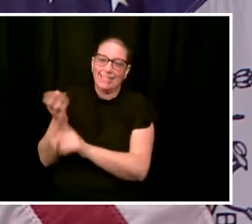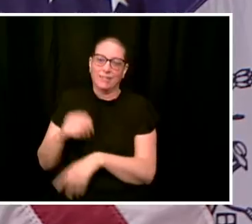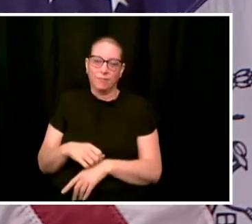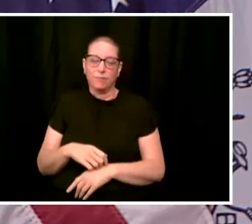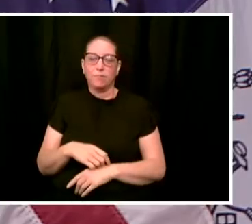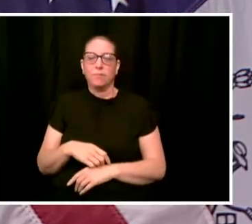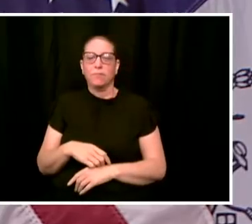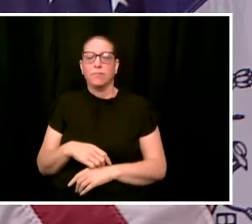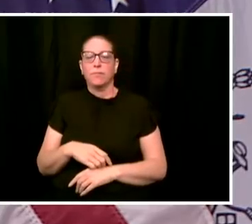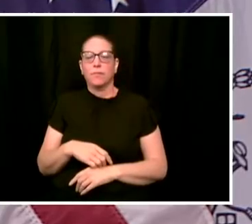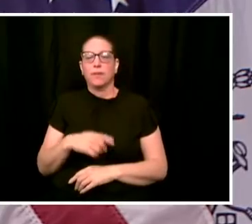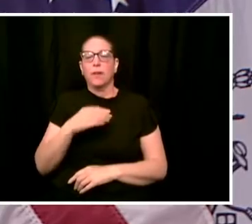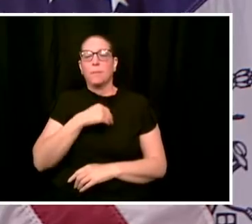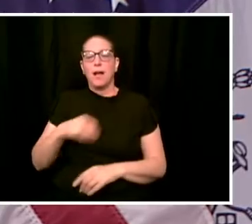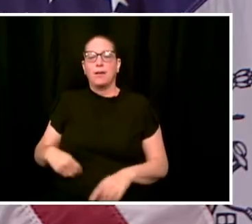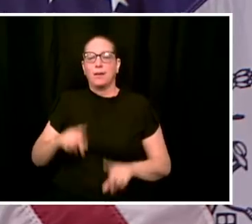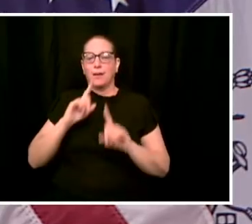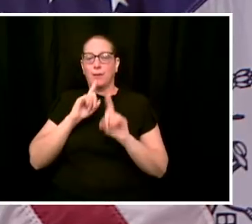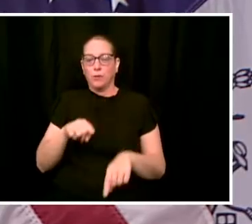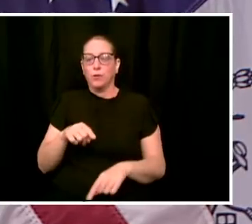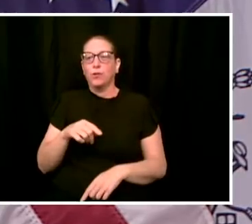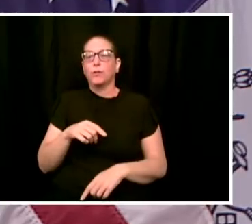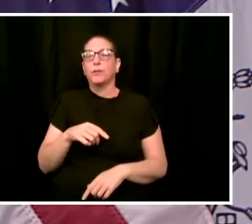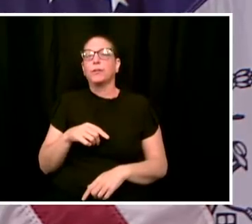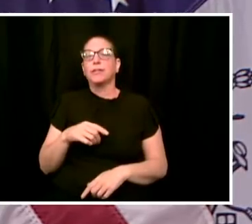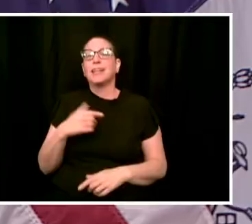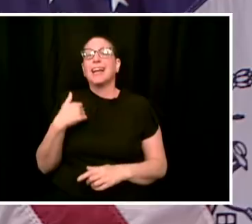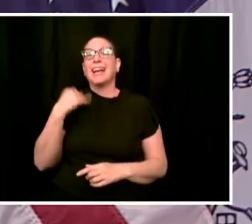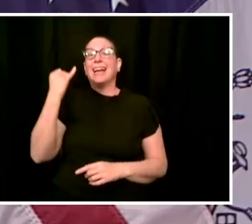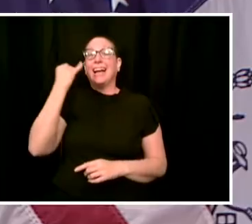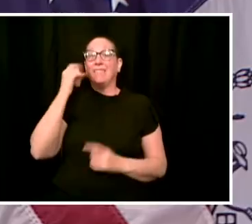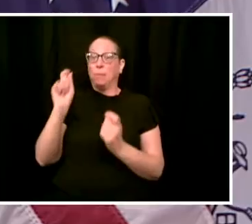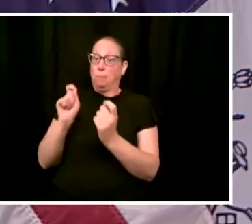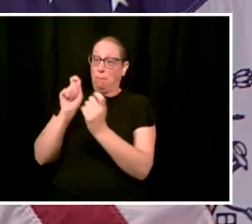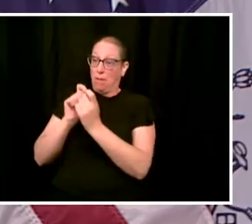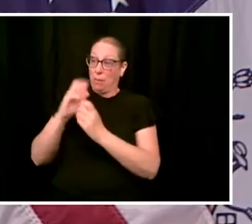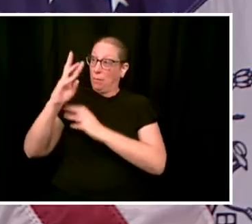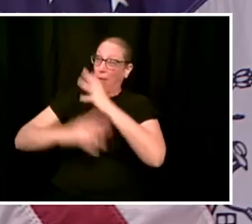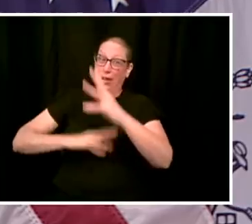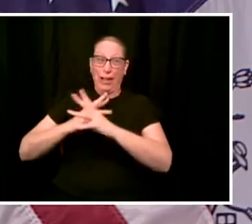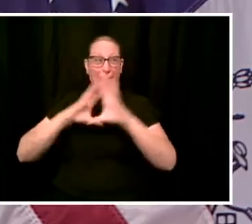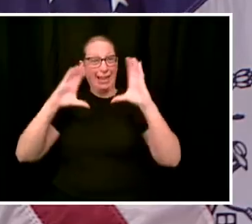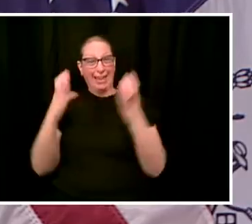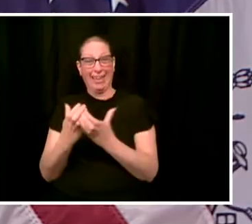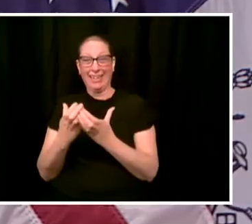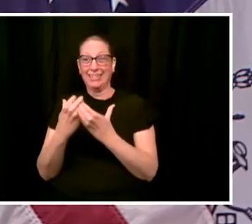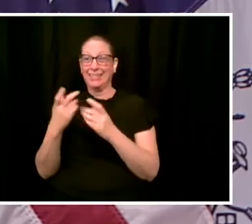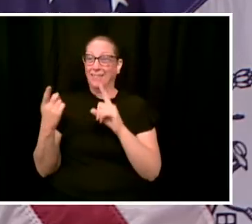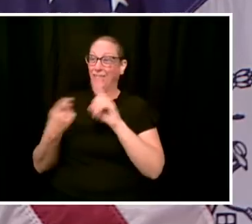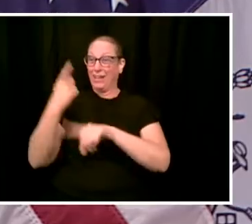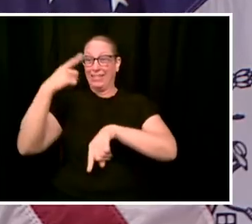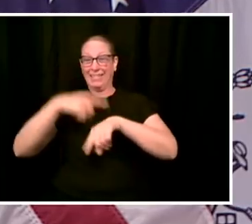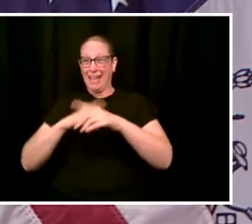EFFORTS. JUST TO FINISH IT, THE PERFECT